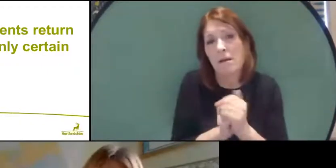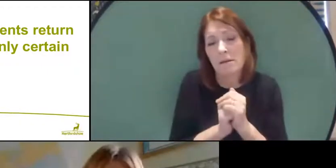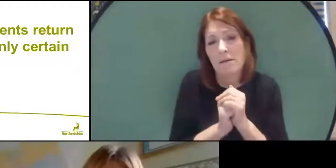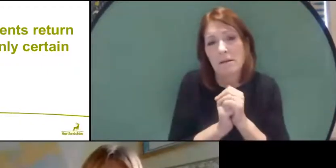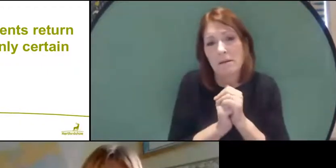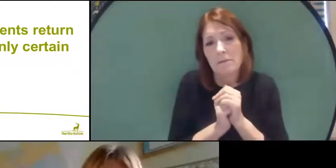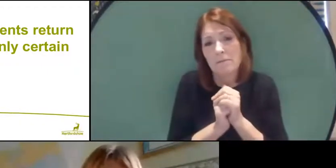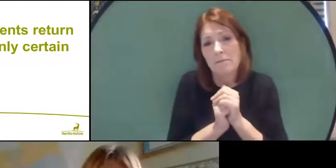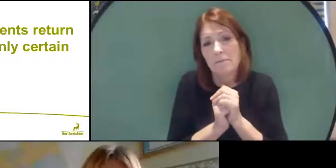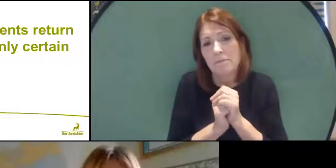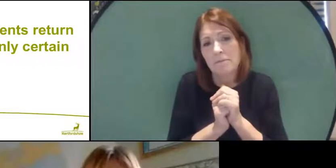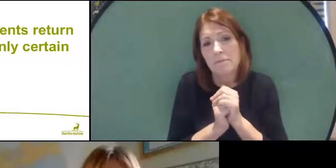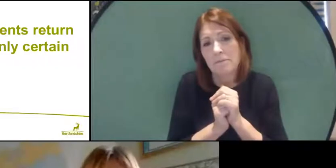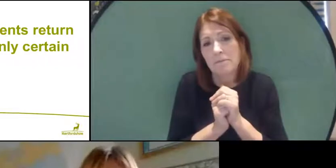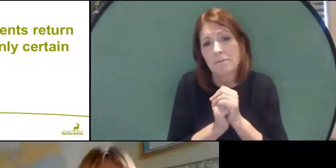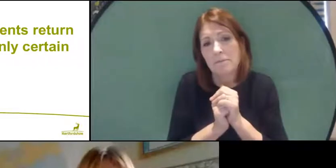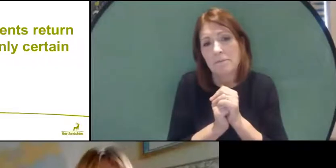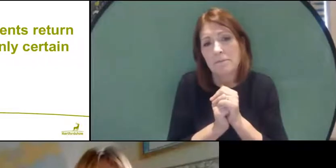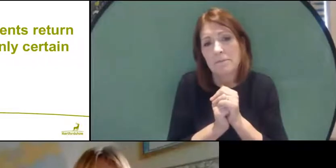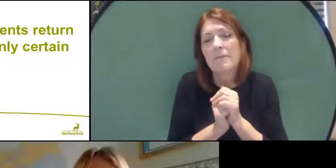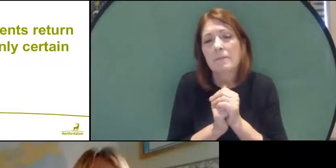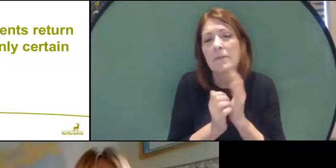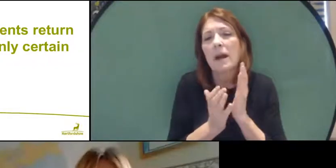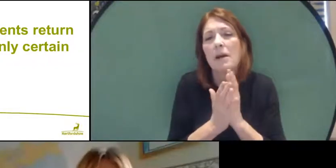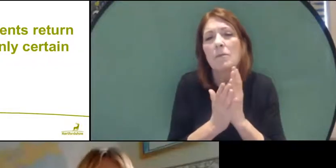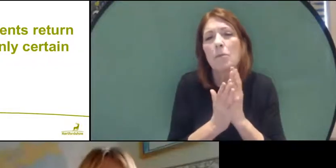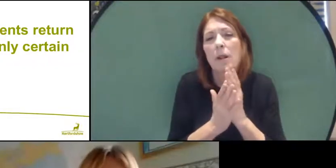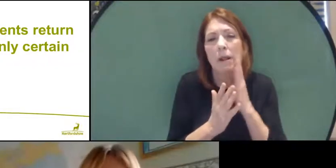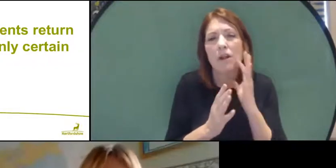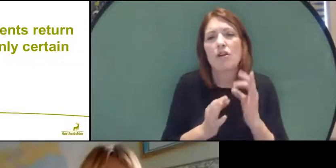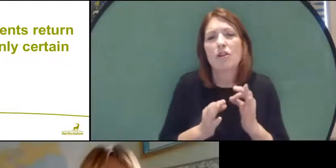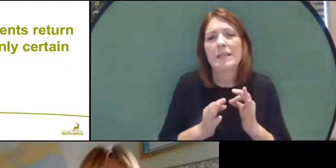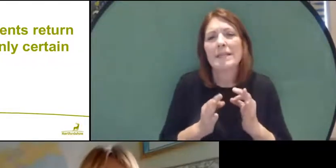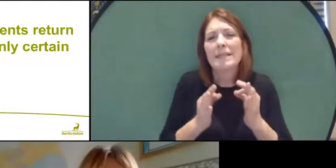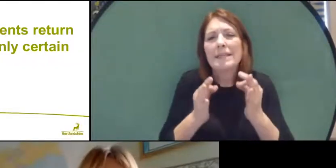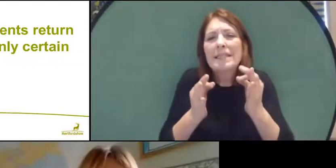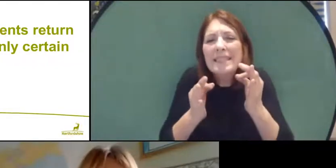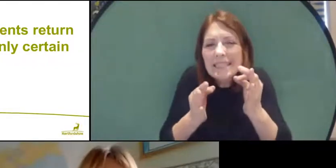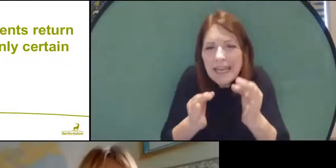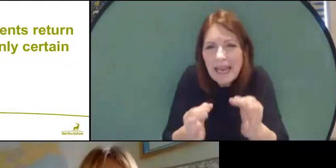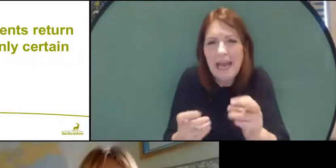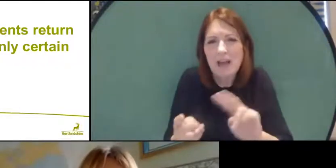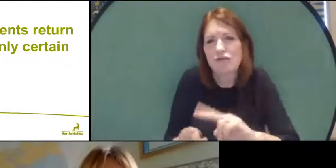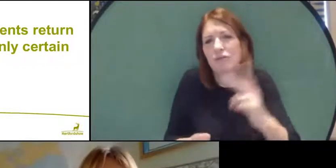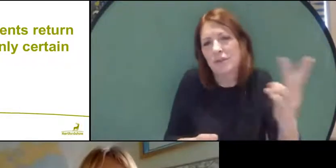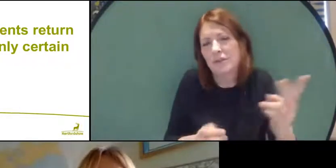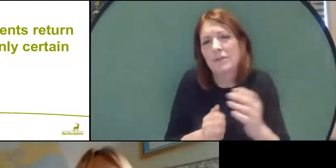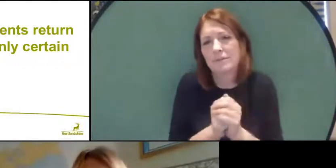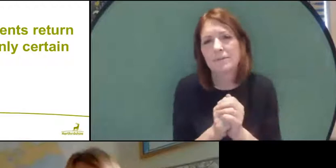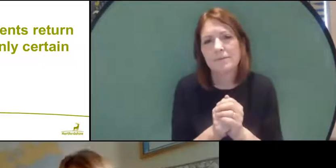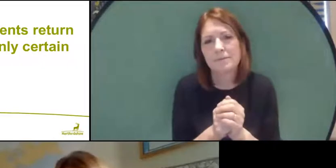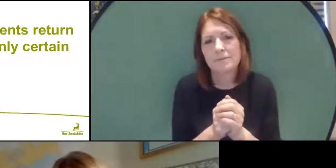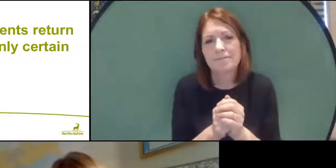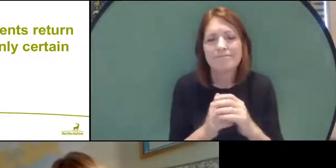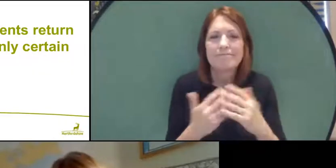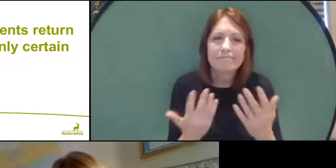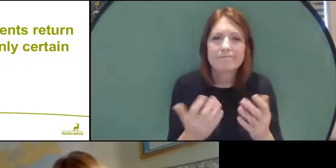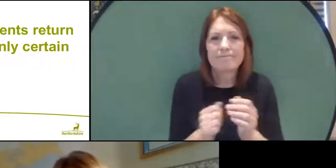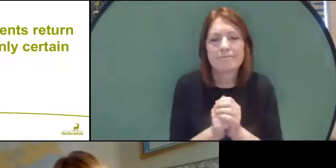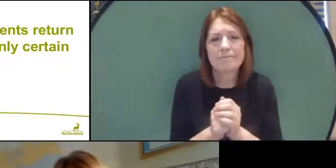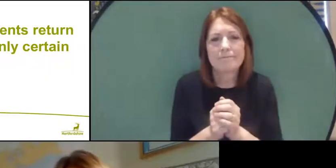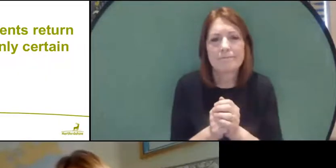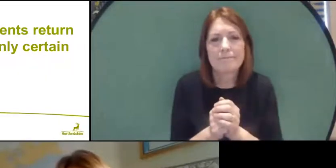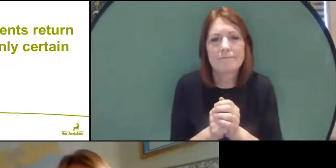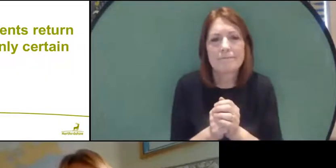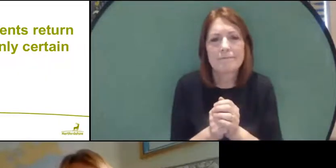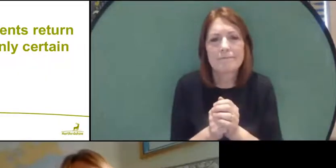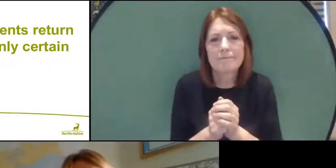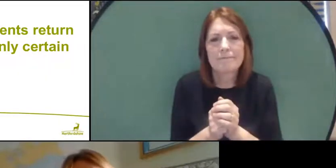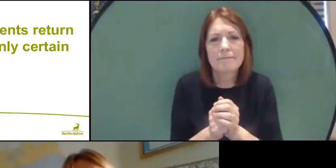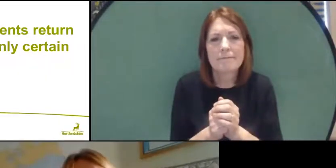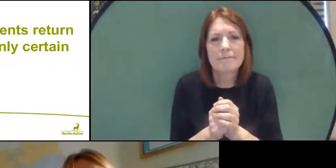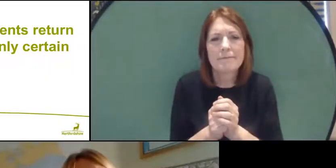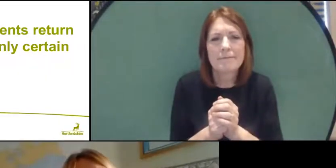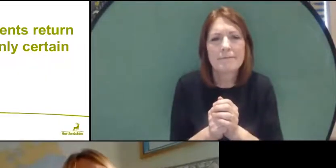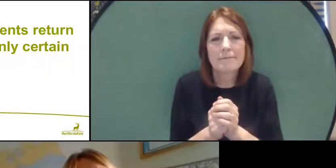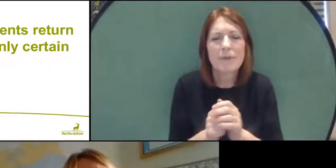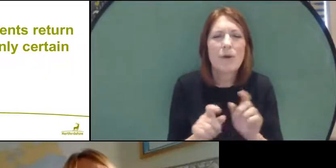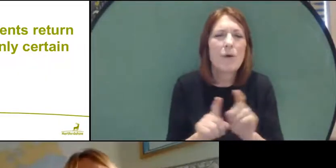I'm sure there will be a delayed return for some secondary children and I anticipate that the first